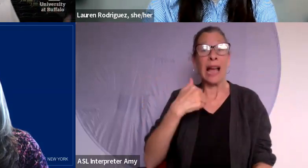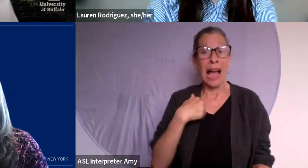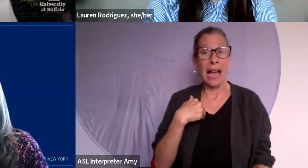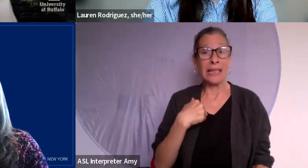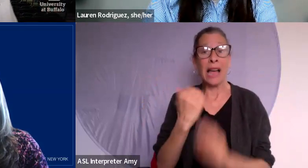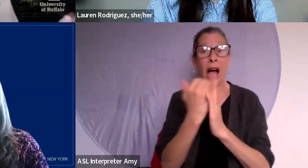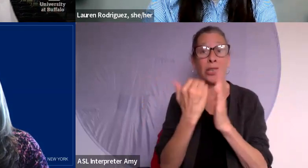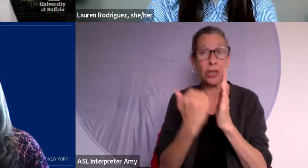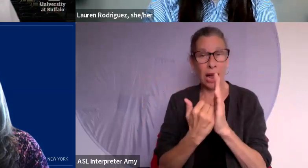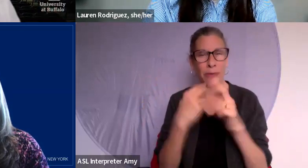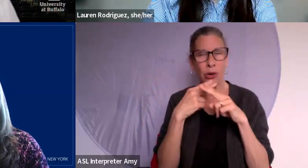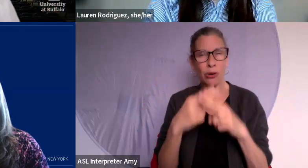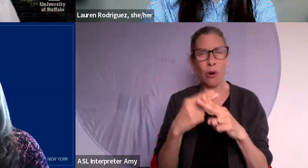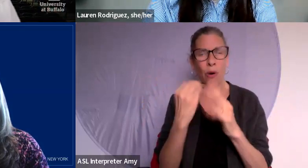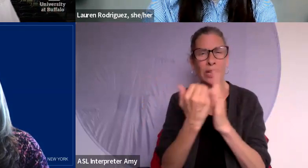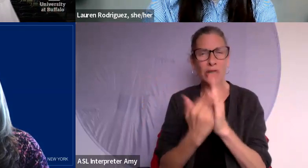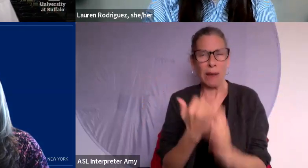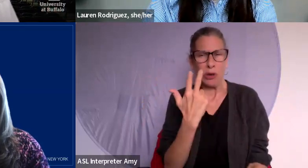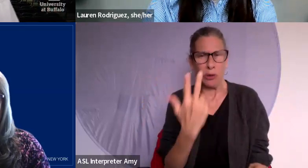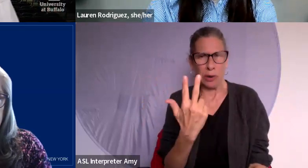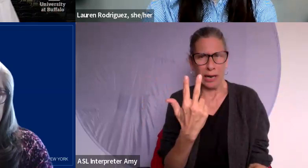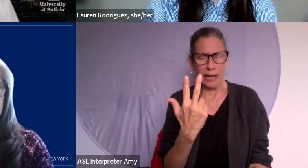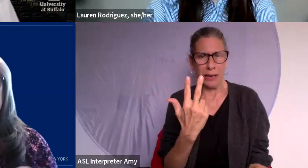two, I think it's called chapter three, which is functional